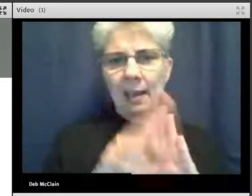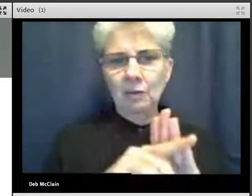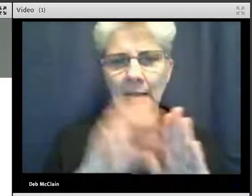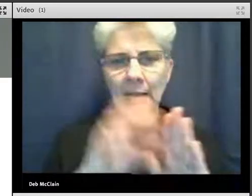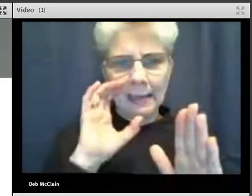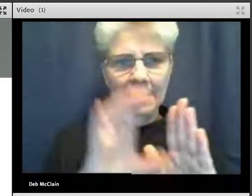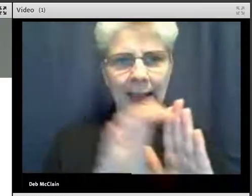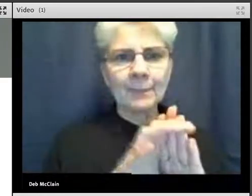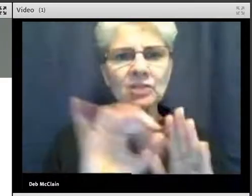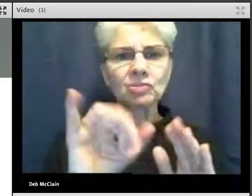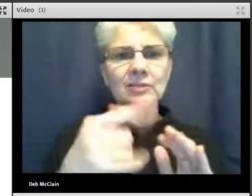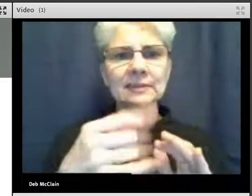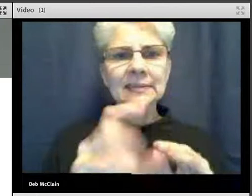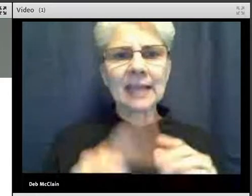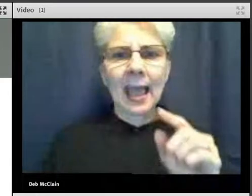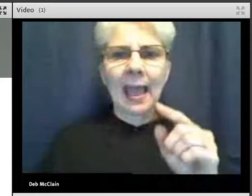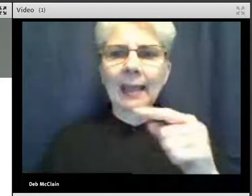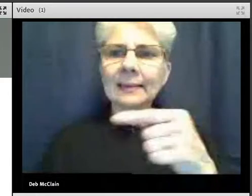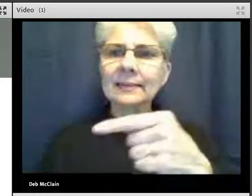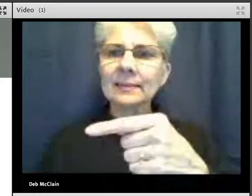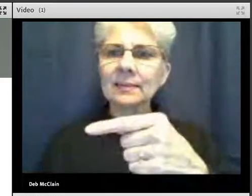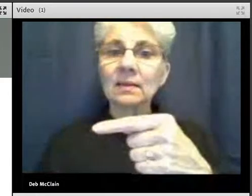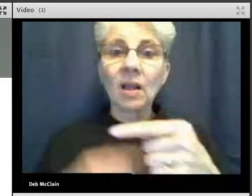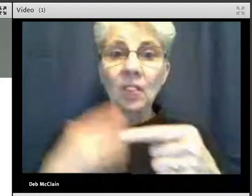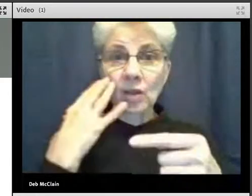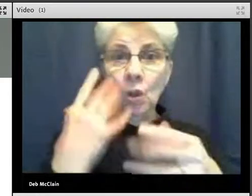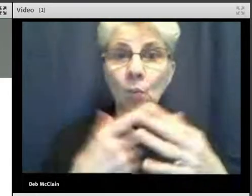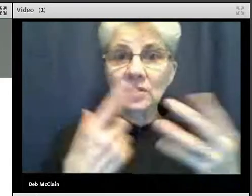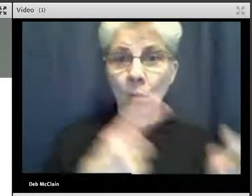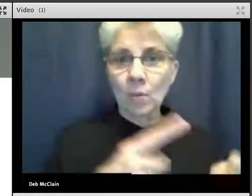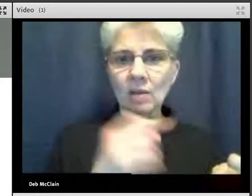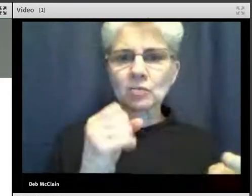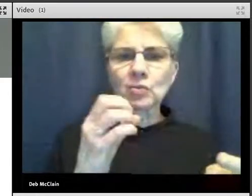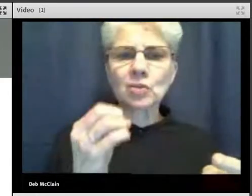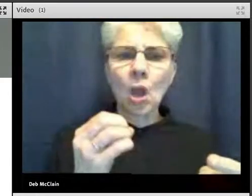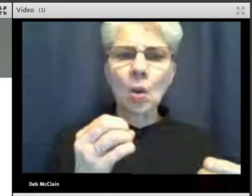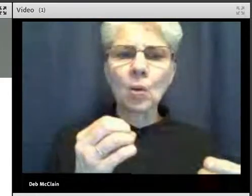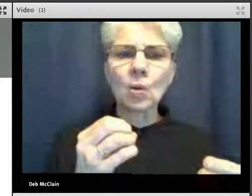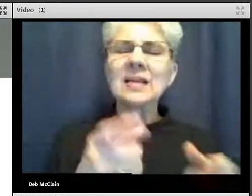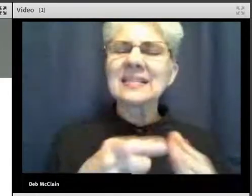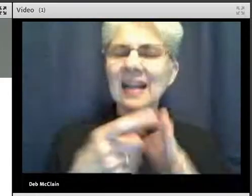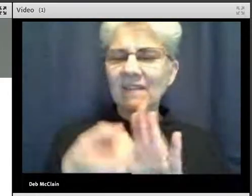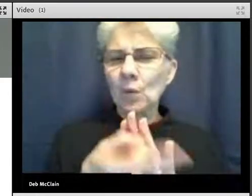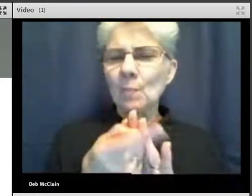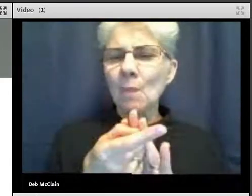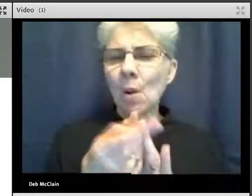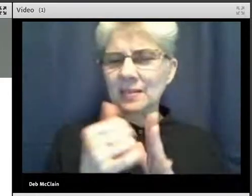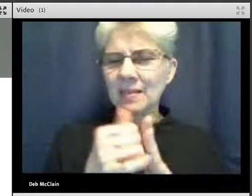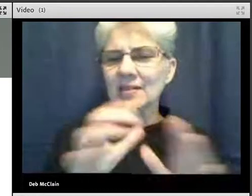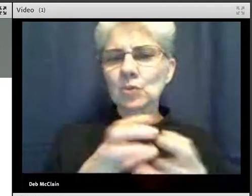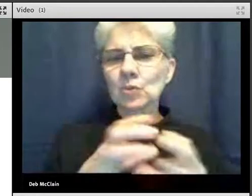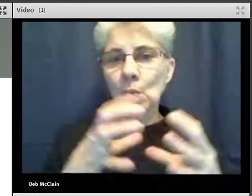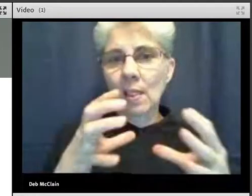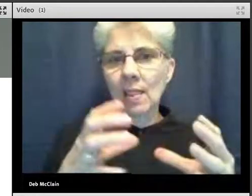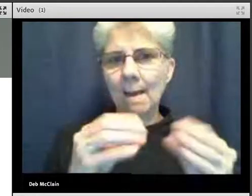and you can see even the background image is tagged here so that they know what is going on. So just take a few moments.